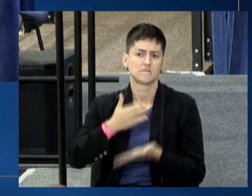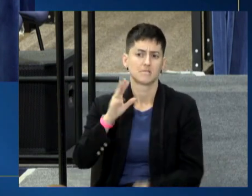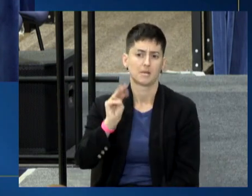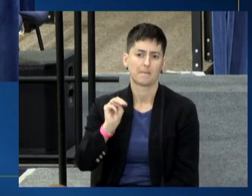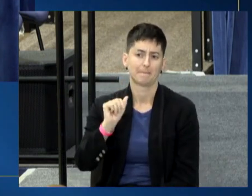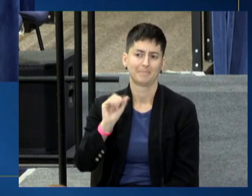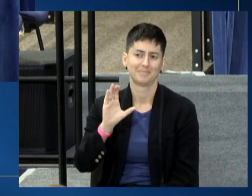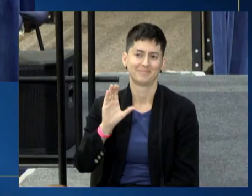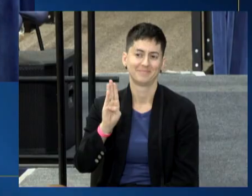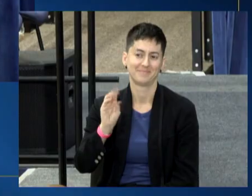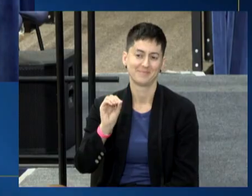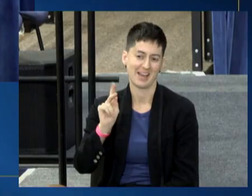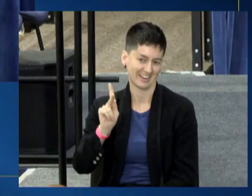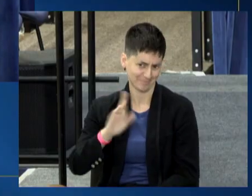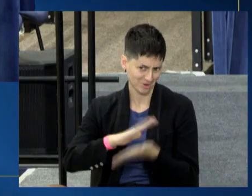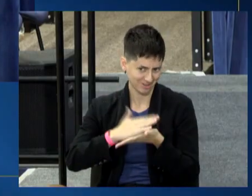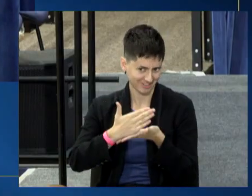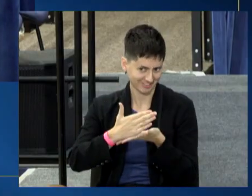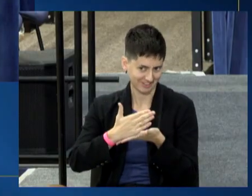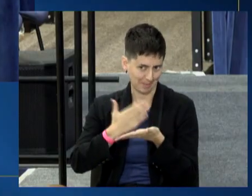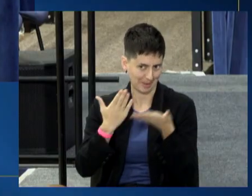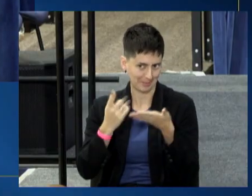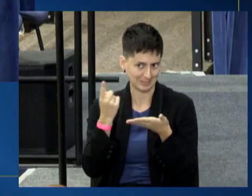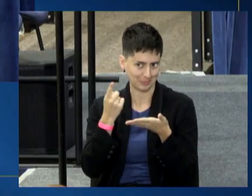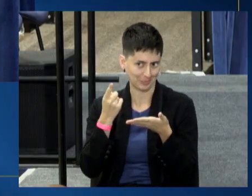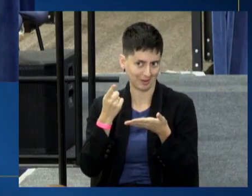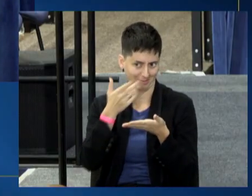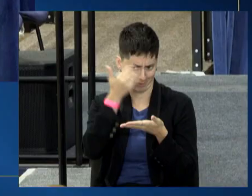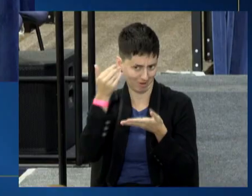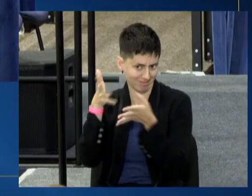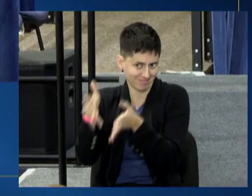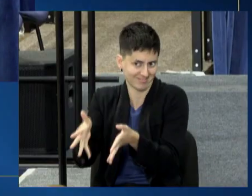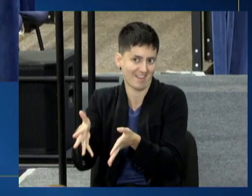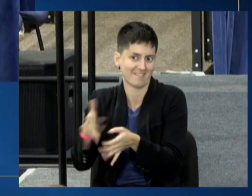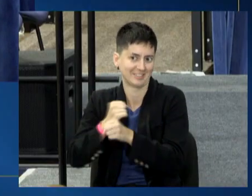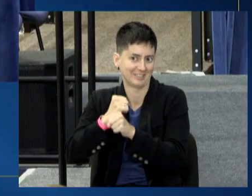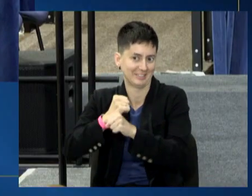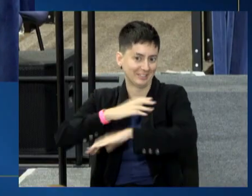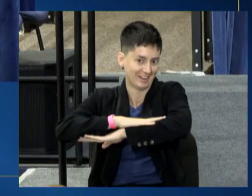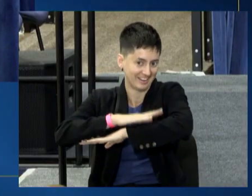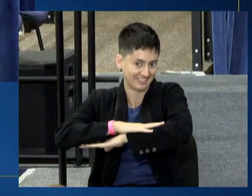if somebody's missing their MacBook, by all means, please, step to the security desk.